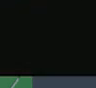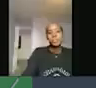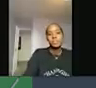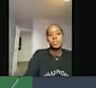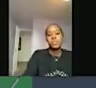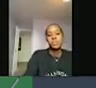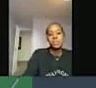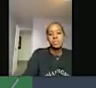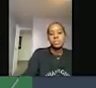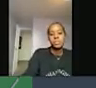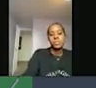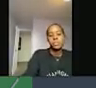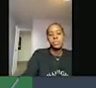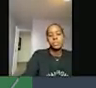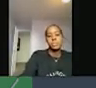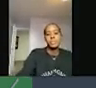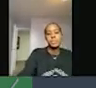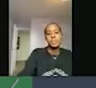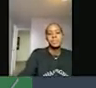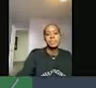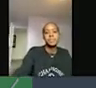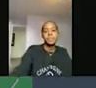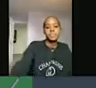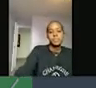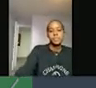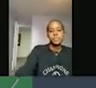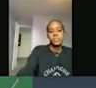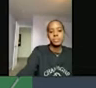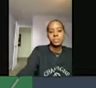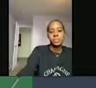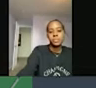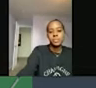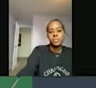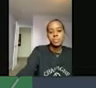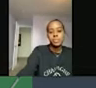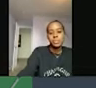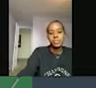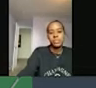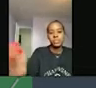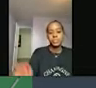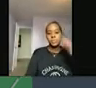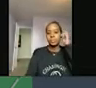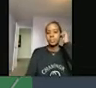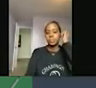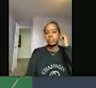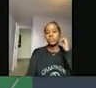You have to unmute everybody. Yeah that's what we did and that's where the feedback is coming from one of the callers have two speakers on.